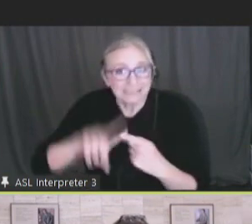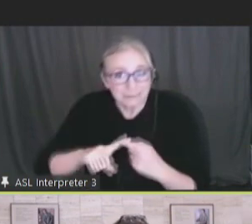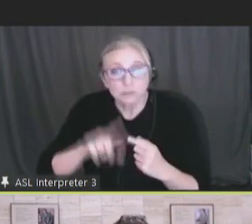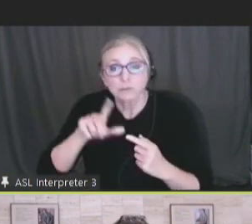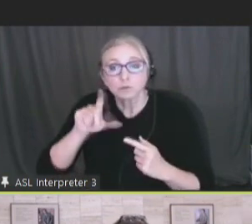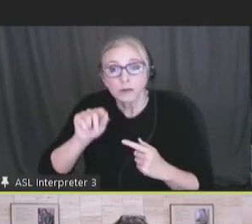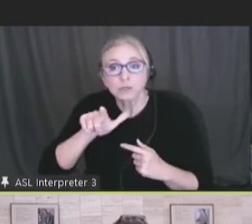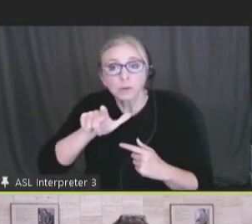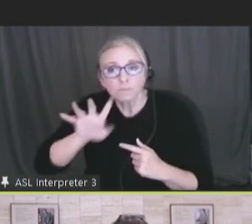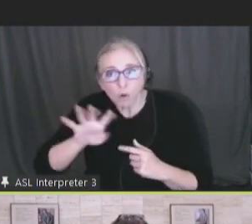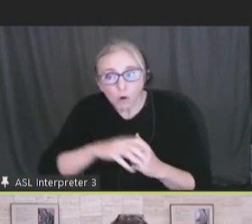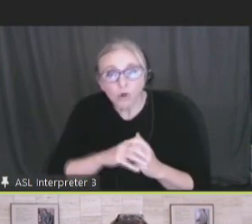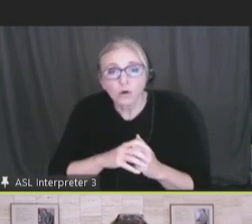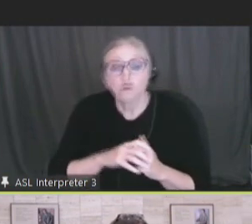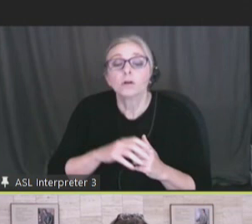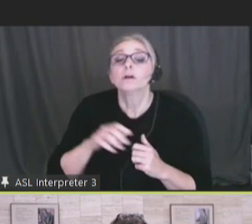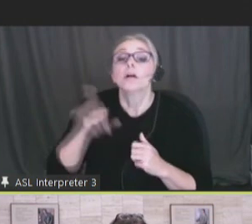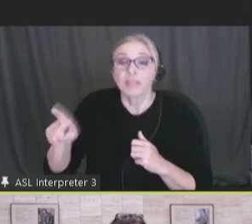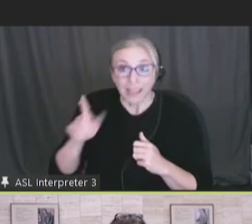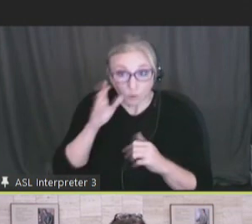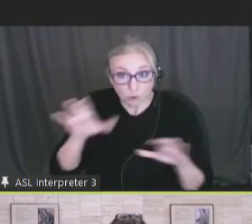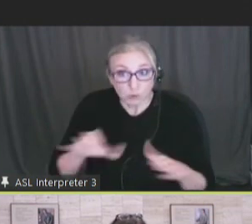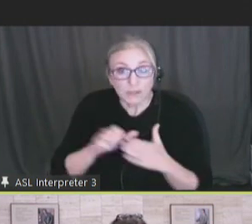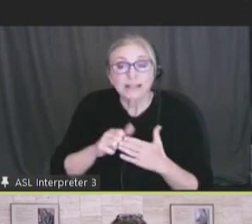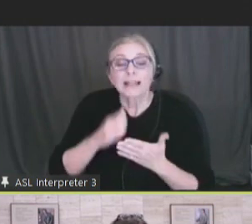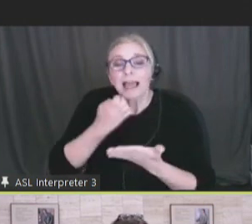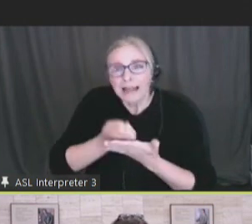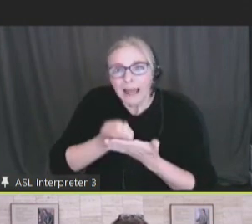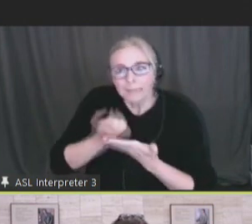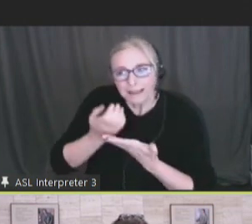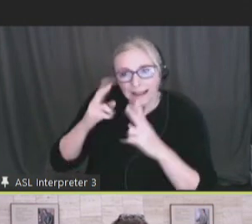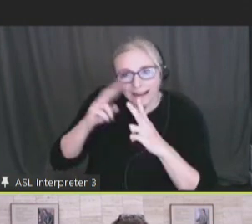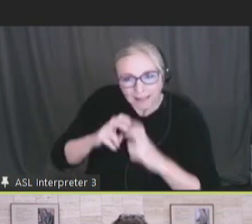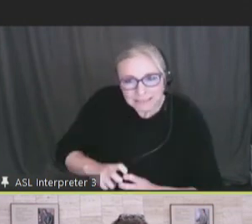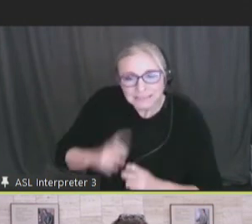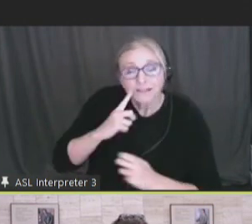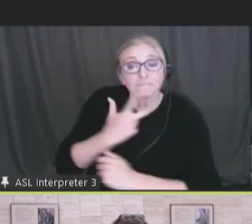NACI is currently doing an economic analysis of the vaccines that are going to be coming